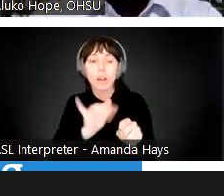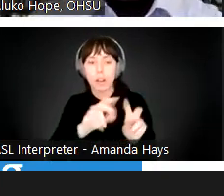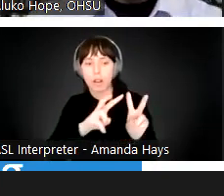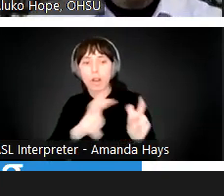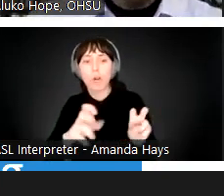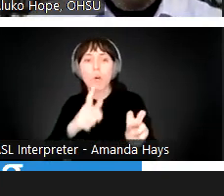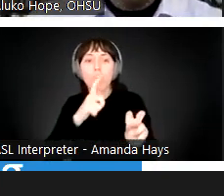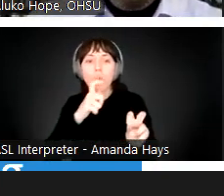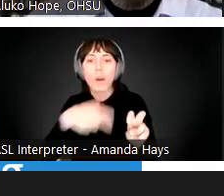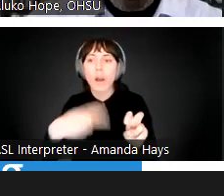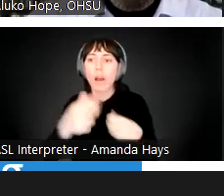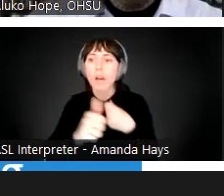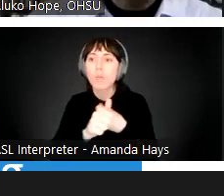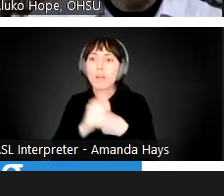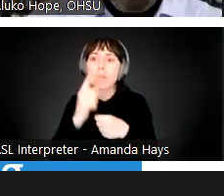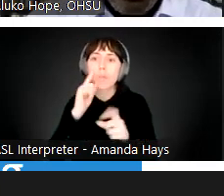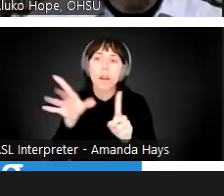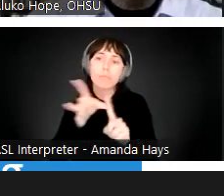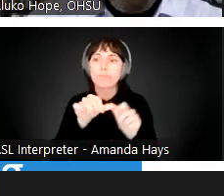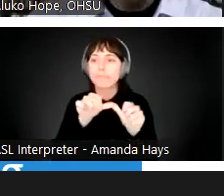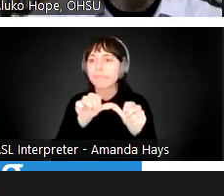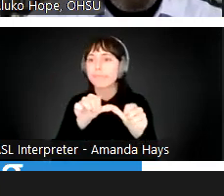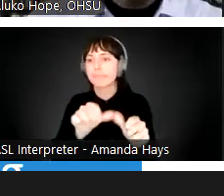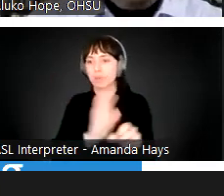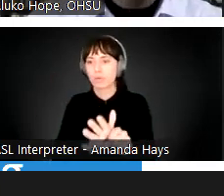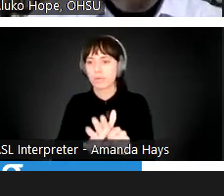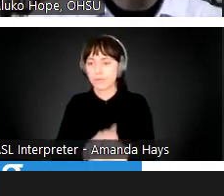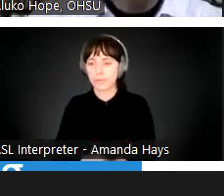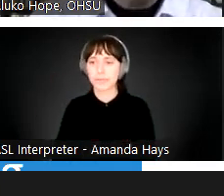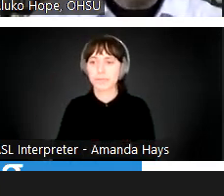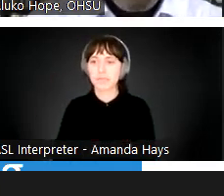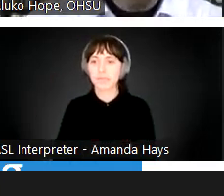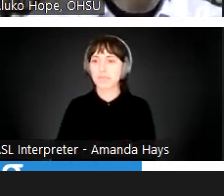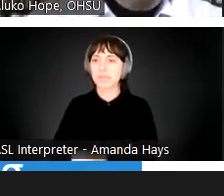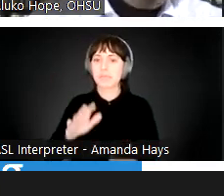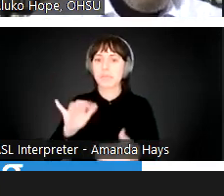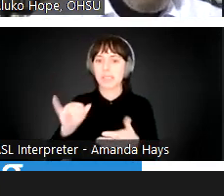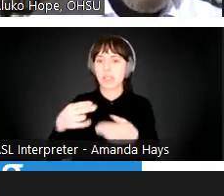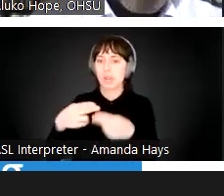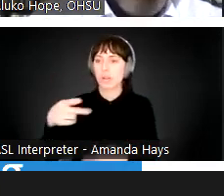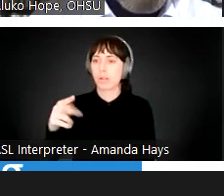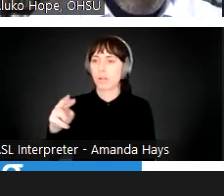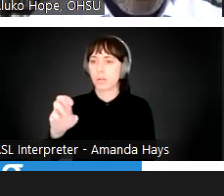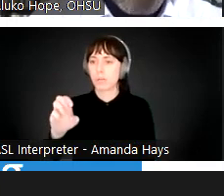the types of things that we can look at in the acute COVID. And that, what I would call that is precipitating factors.